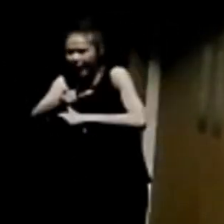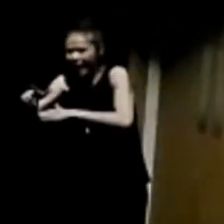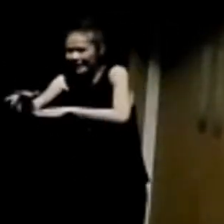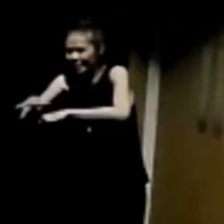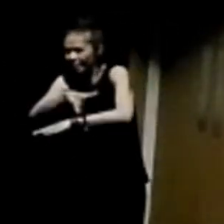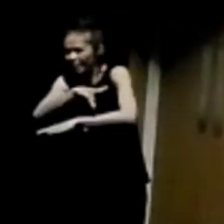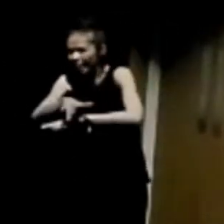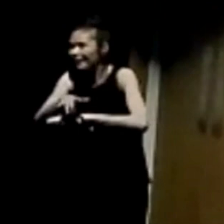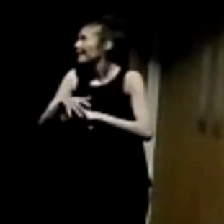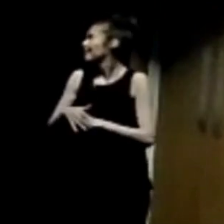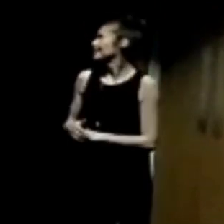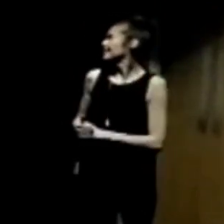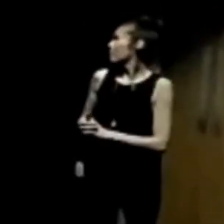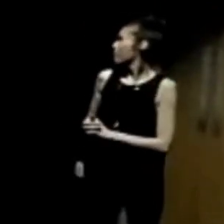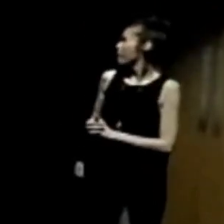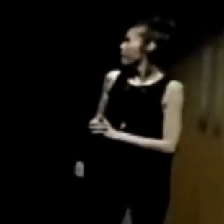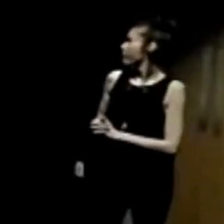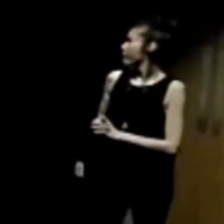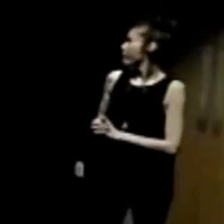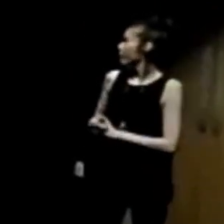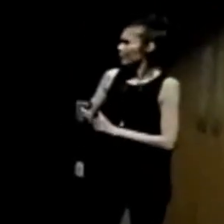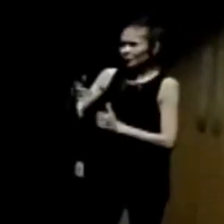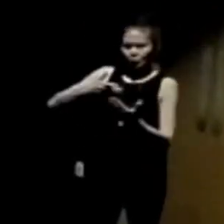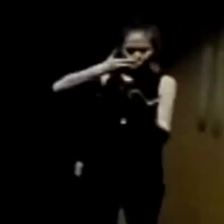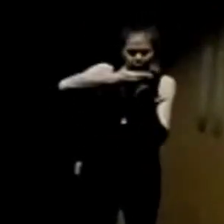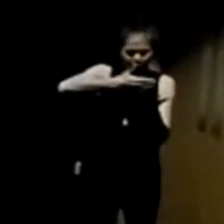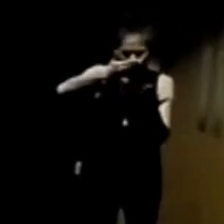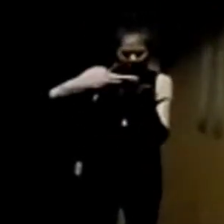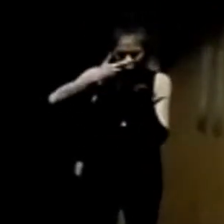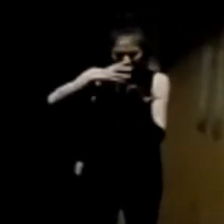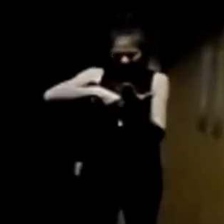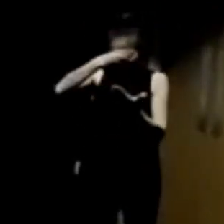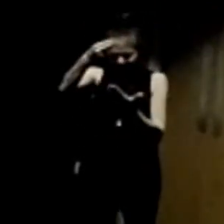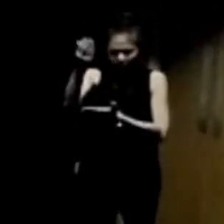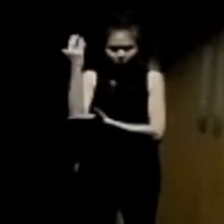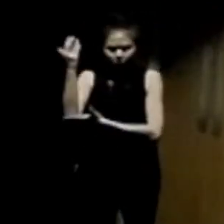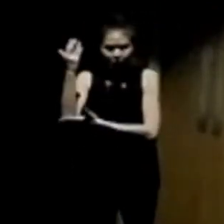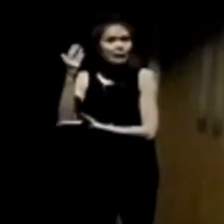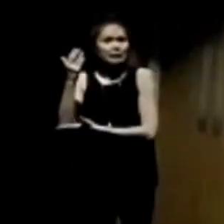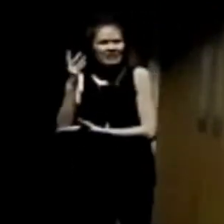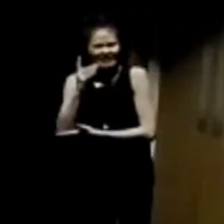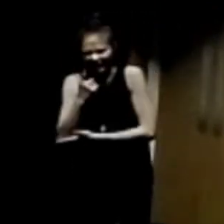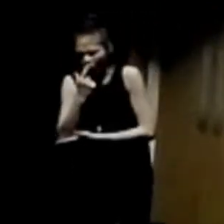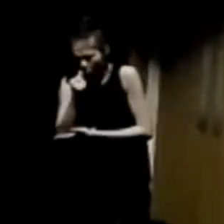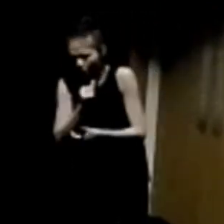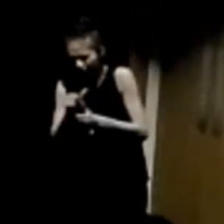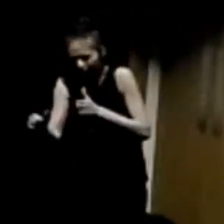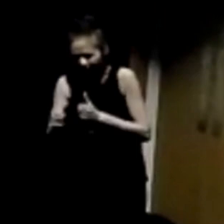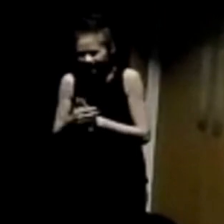and er skip the whole big speech but that's probably better. LAUGHTER